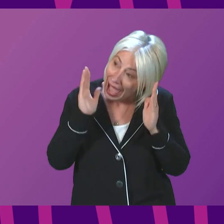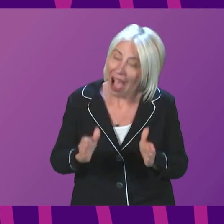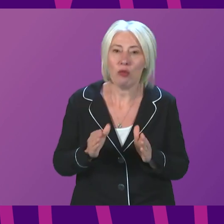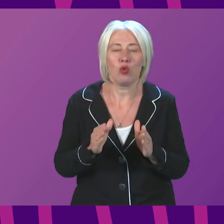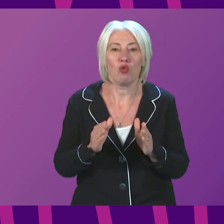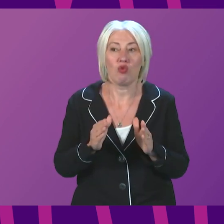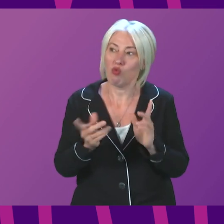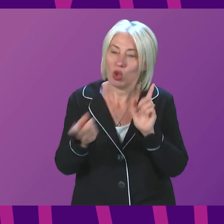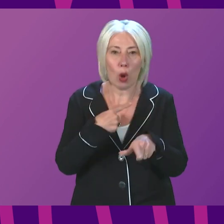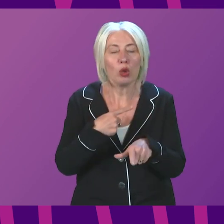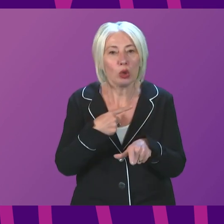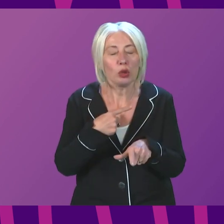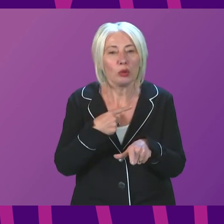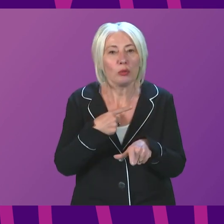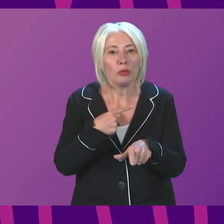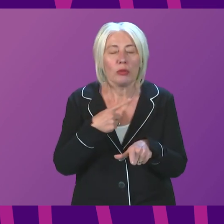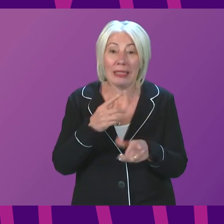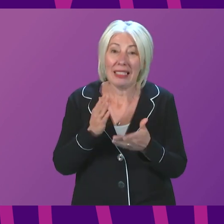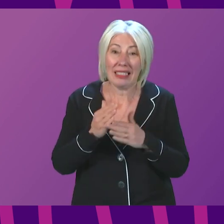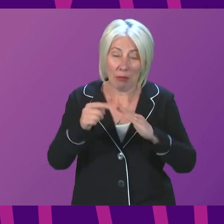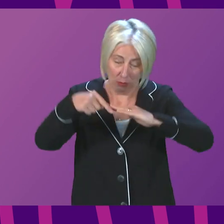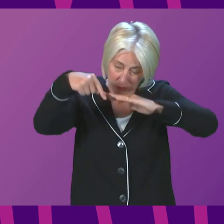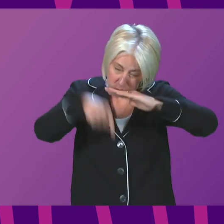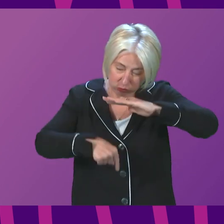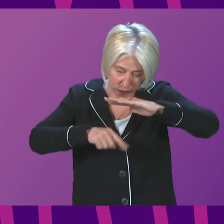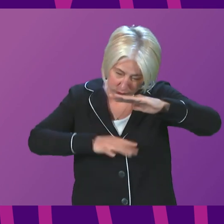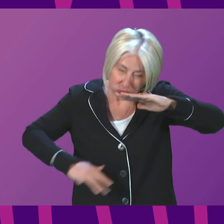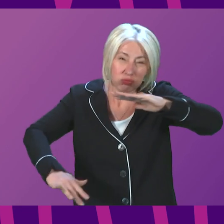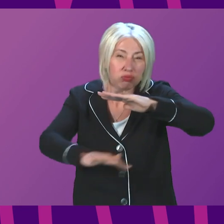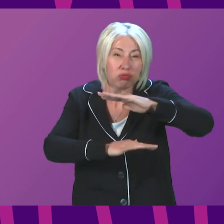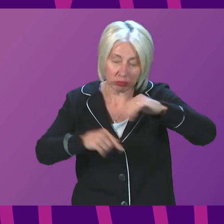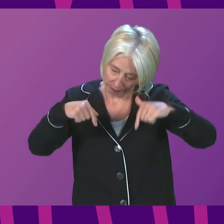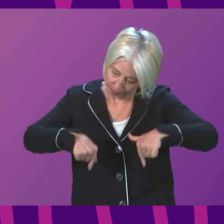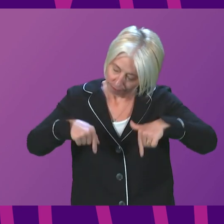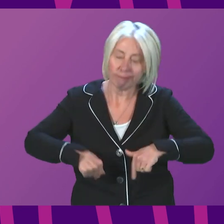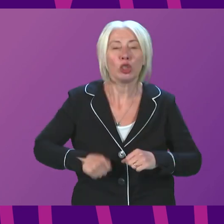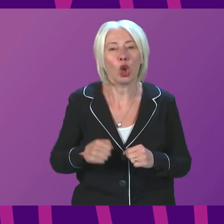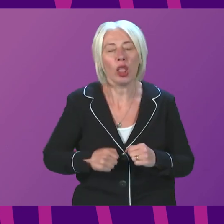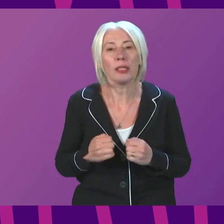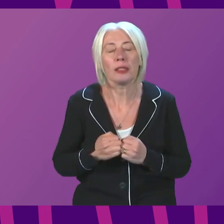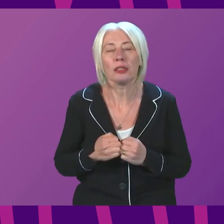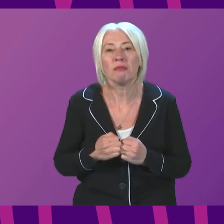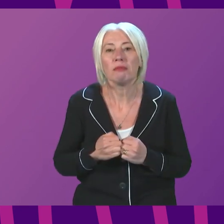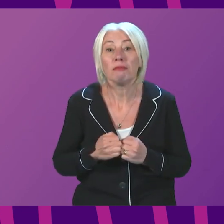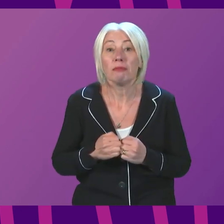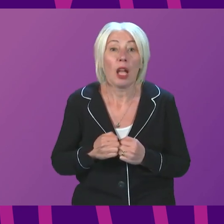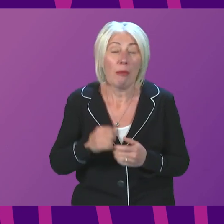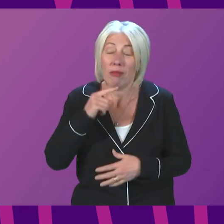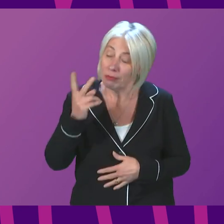It is a deep systemic problem in the governing party here in Scotland, and it is an all-too-familiar tale.